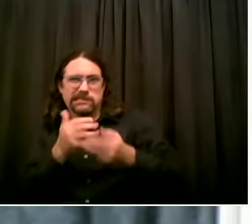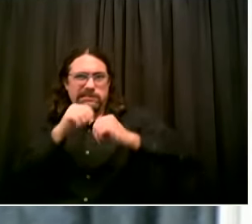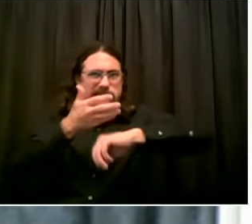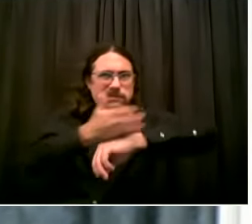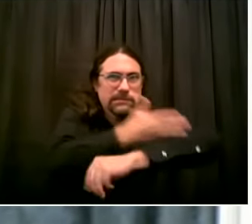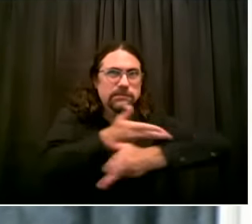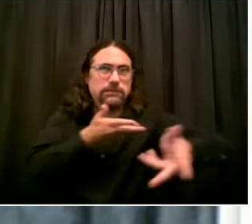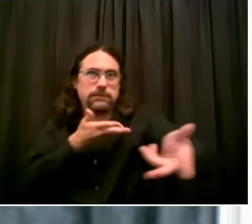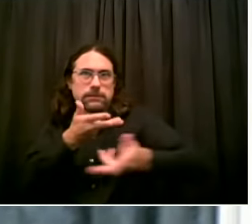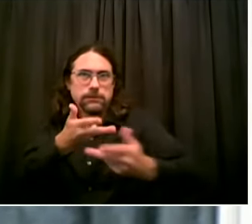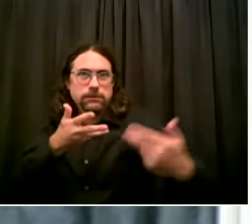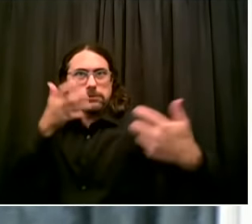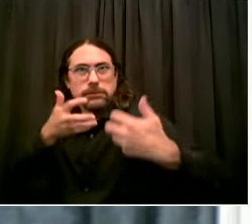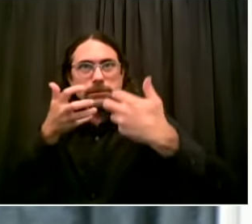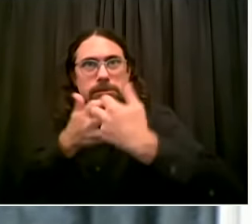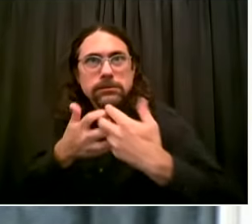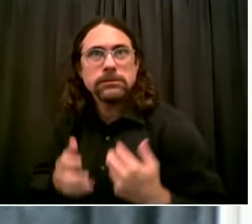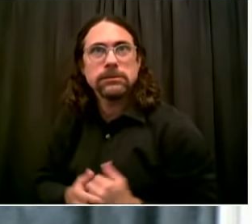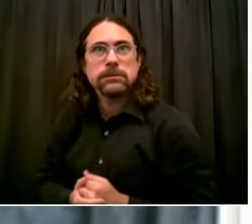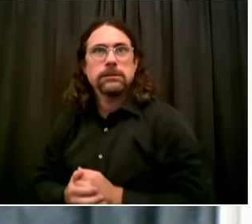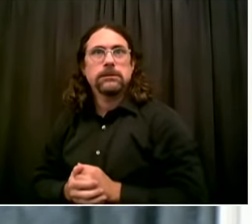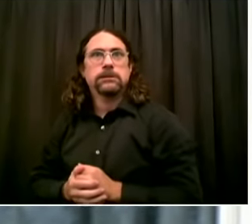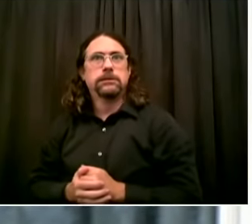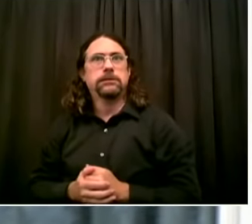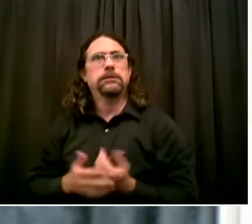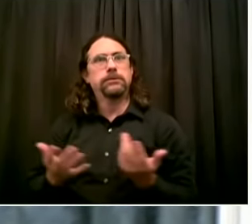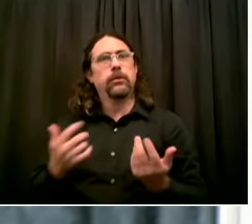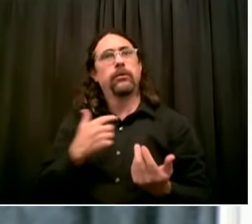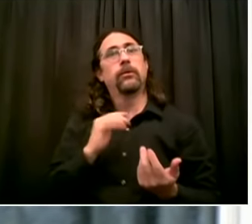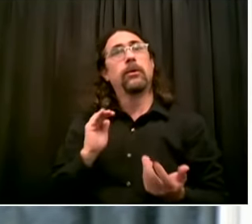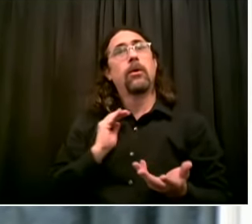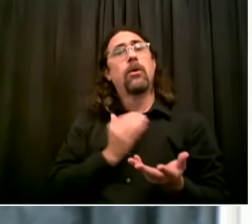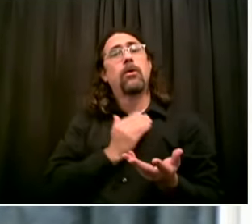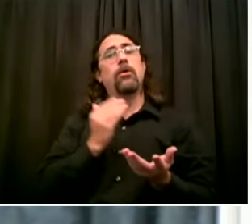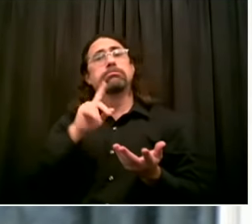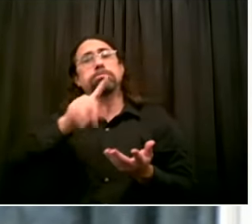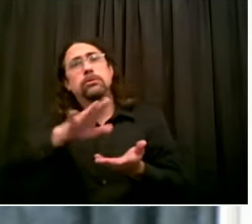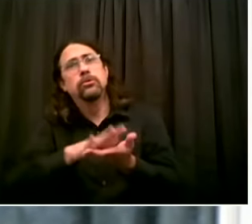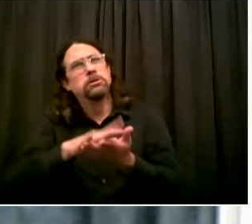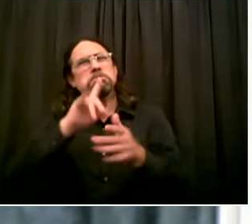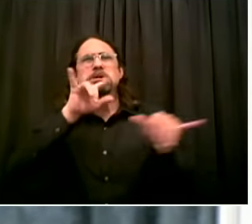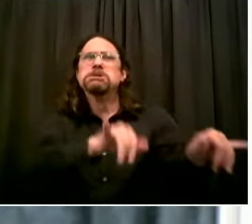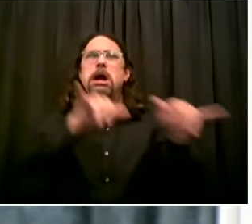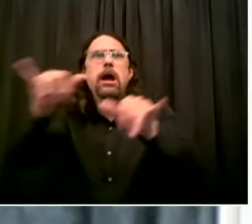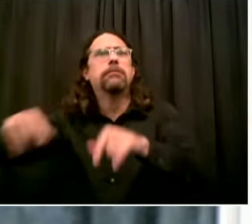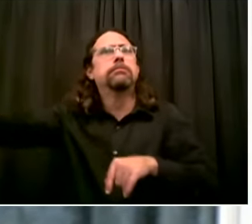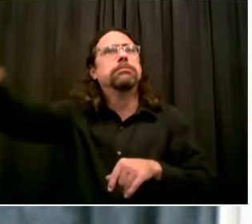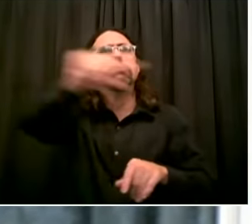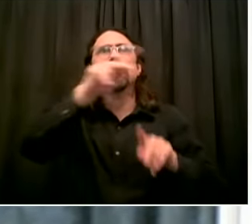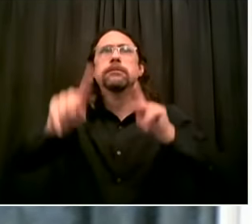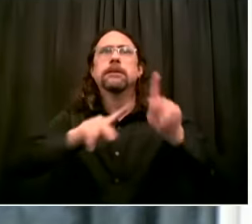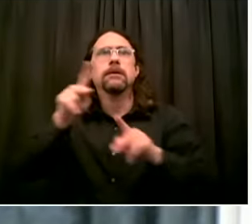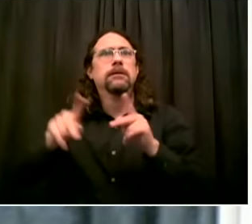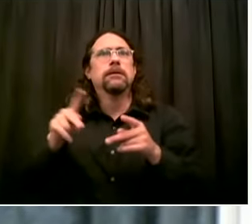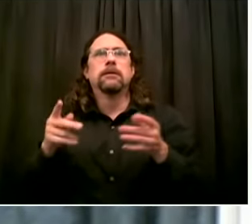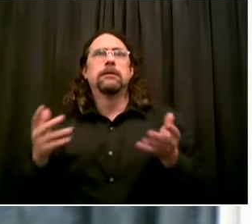OTHER PARTNERS. WE HAVE HEARD FROM THEM AND WE VALUE THEIR FEEDBACK. AS DOCTOR KATZ